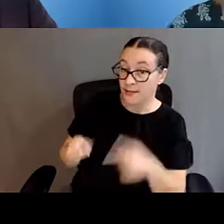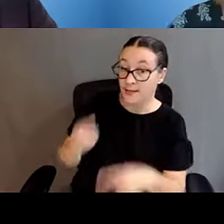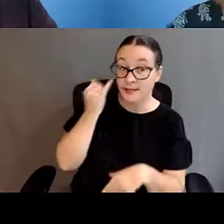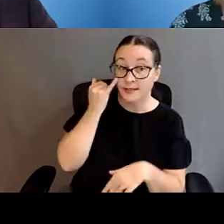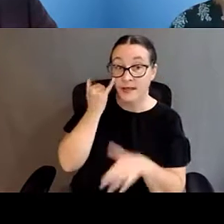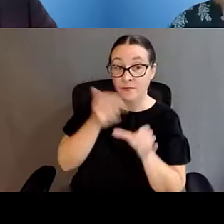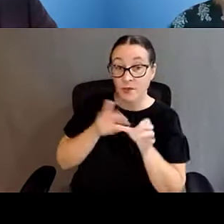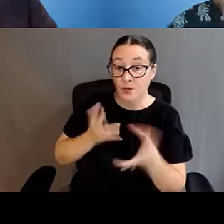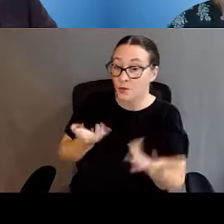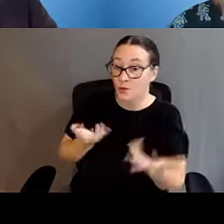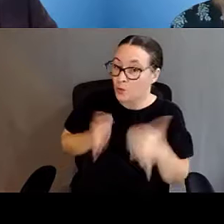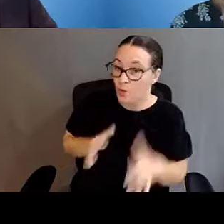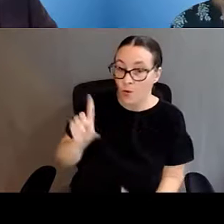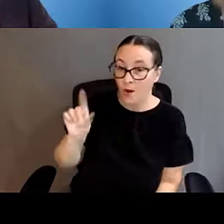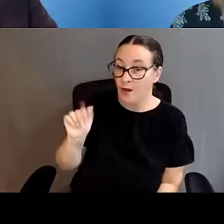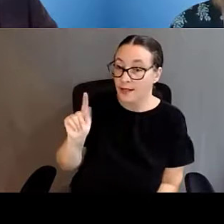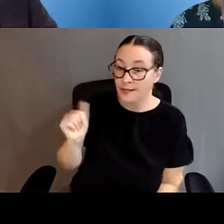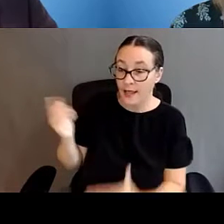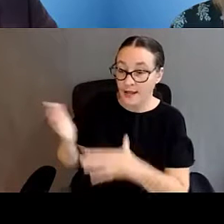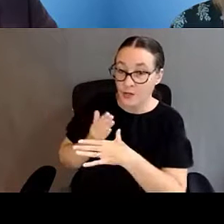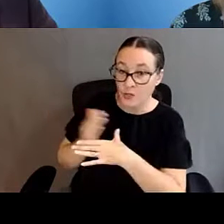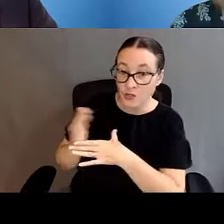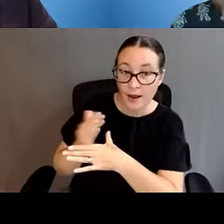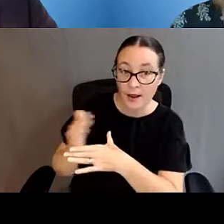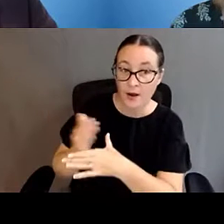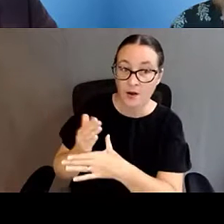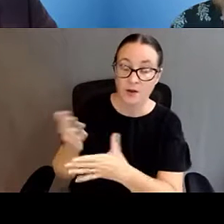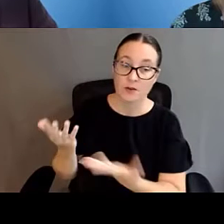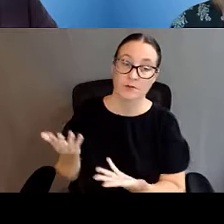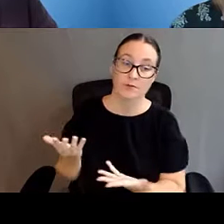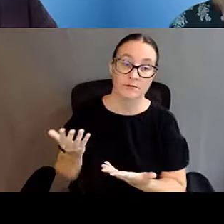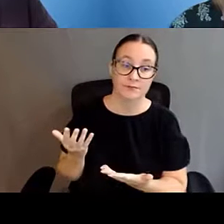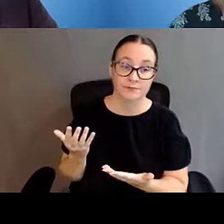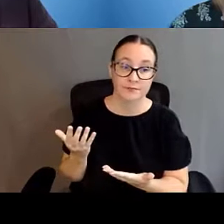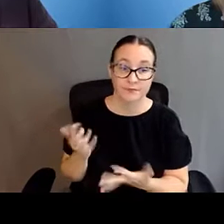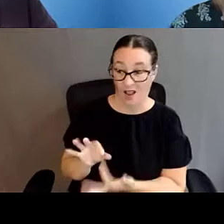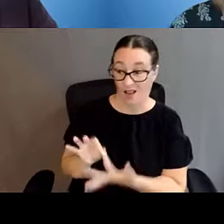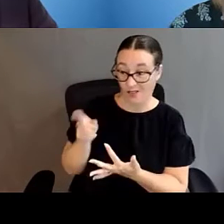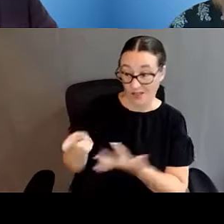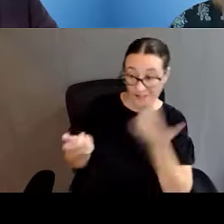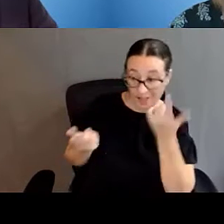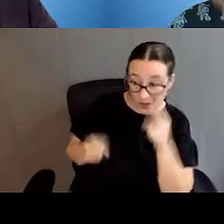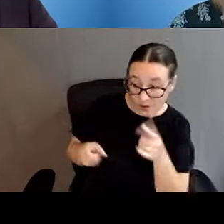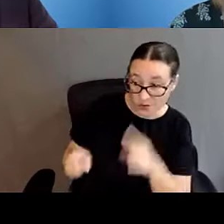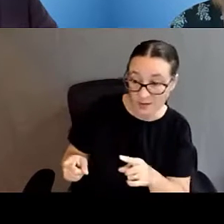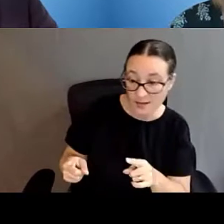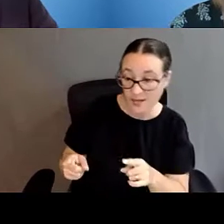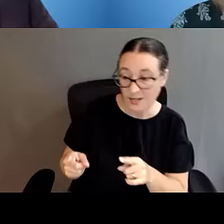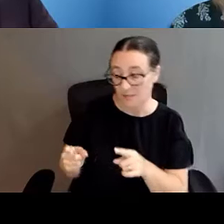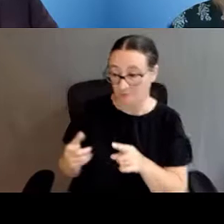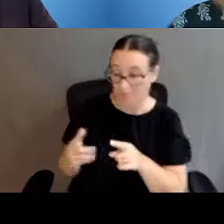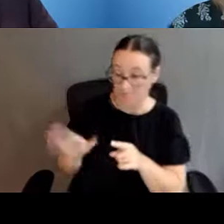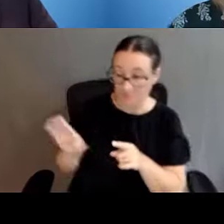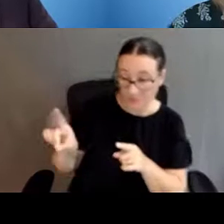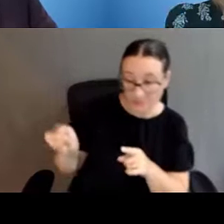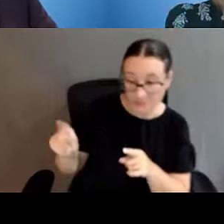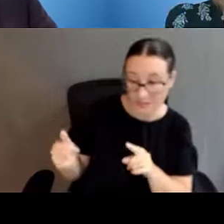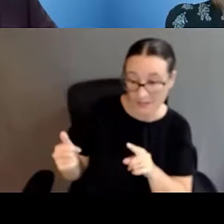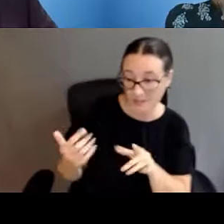and must a participant agree to having their data kind of shared before participating in the research?